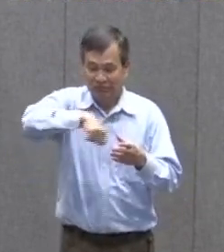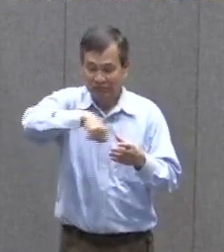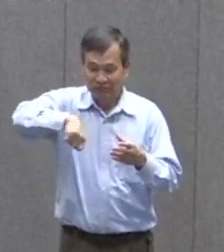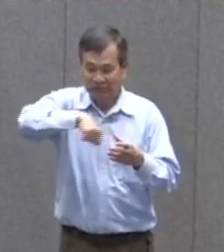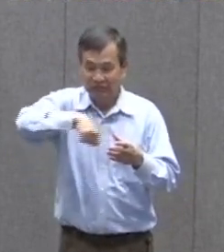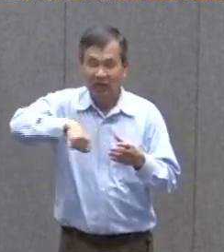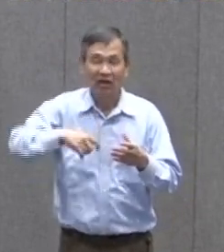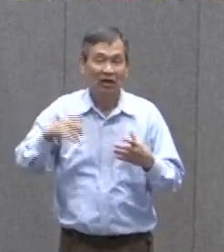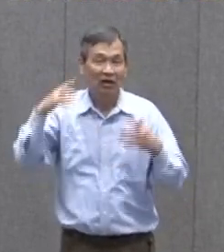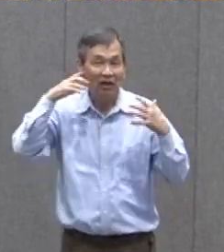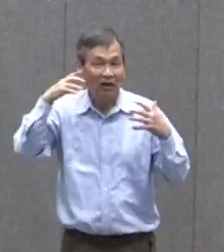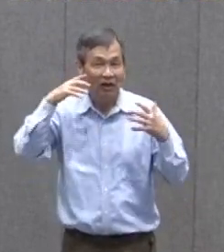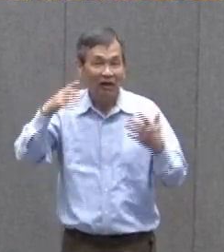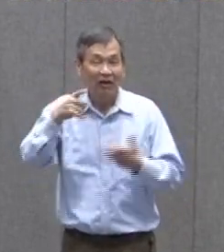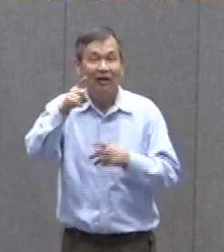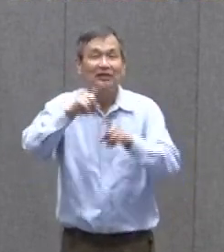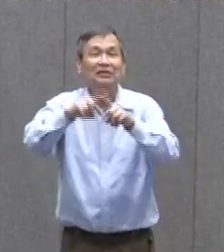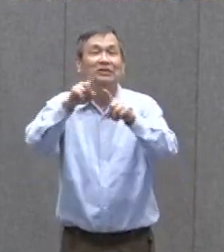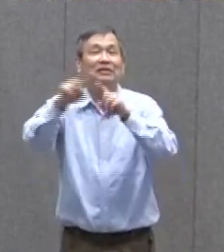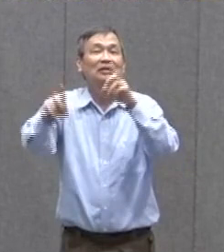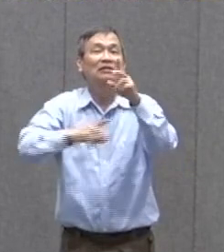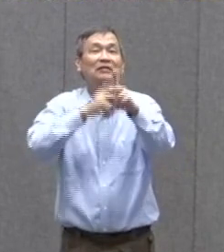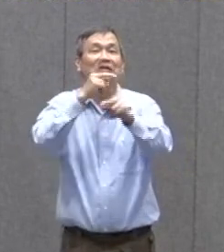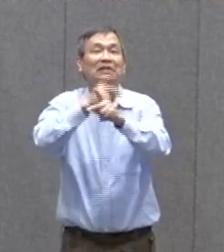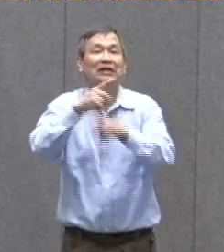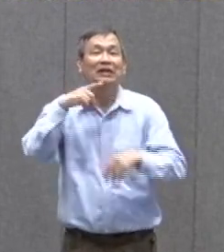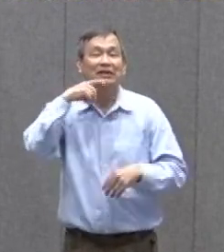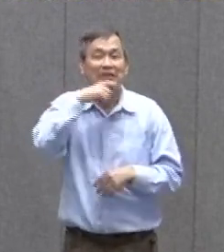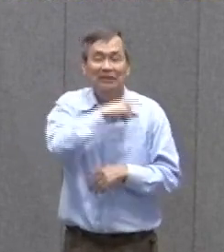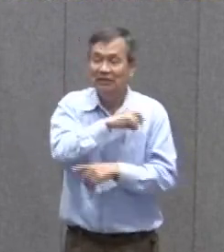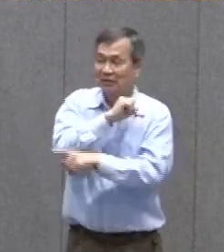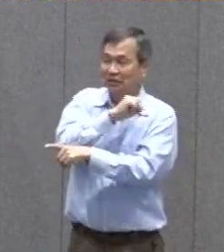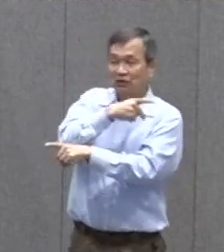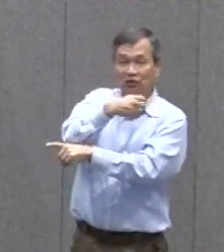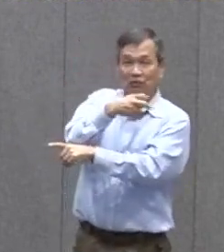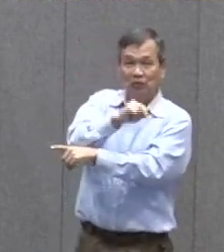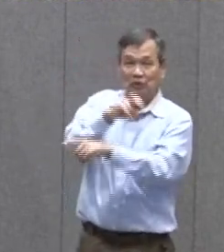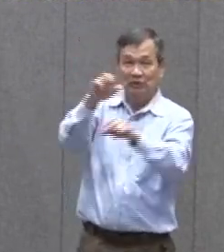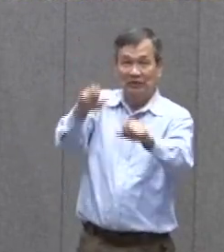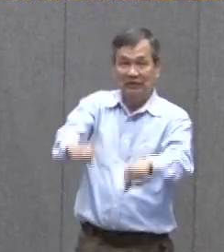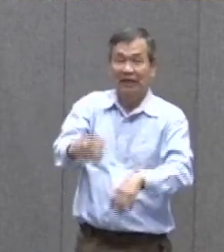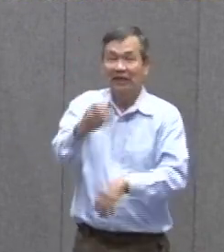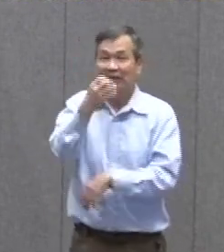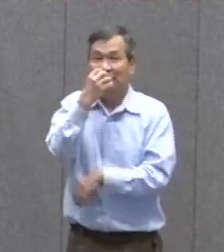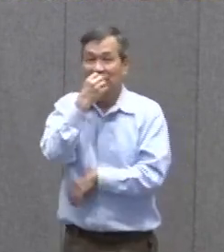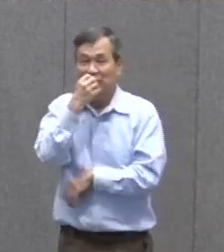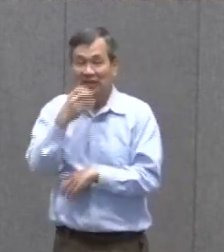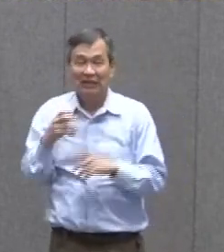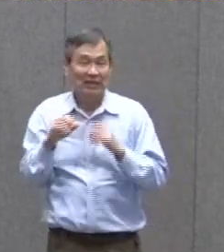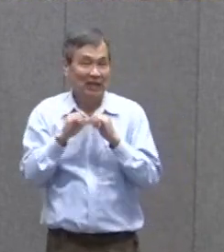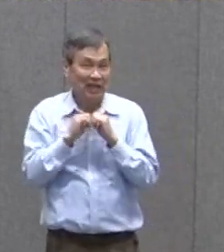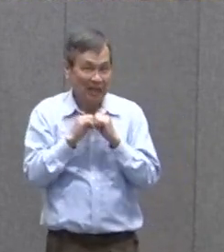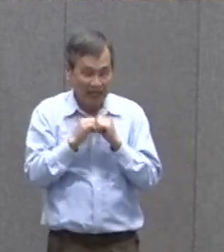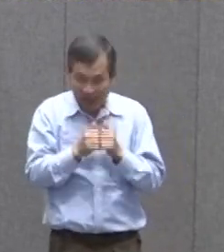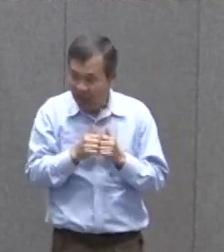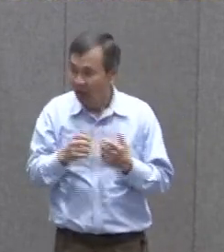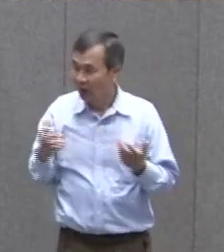And all the different kinds of cereal that Spoon gets to eat and help with. Lucky Spoon.